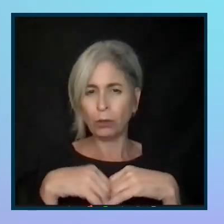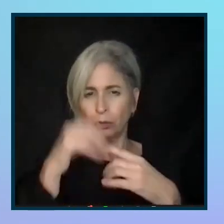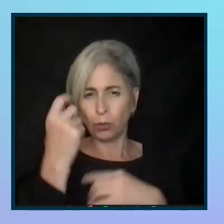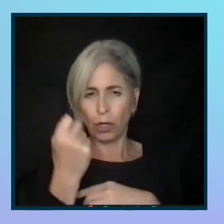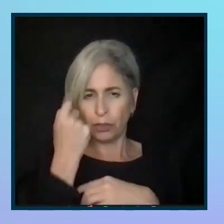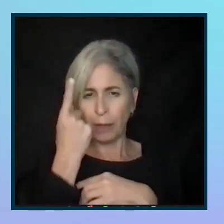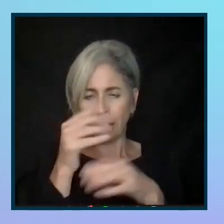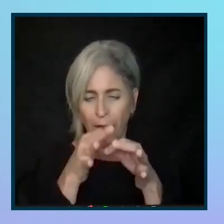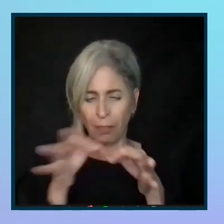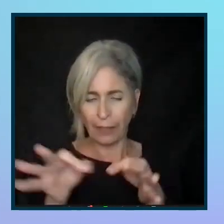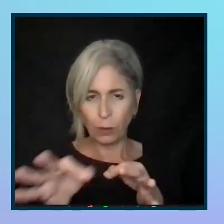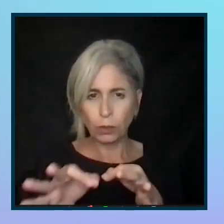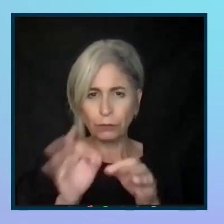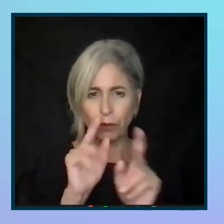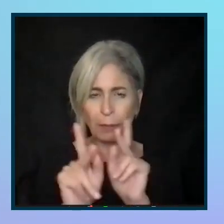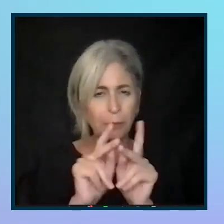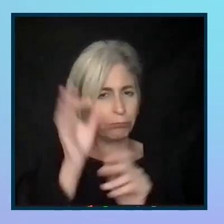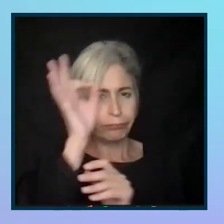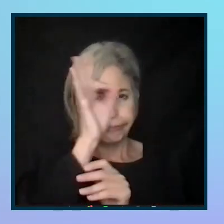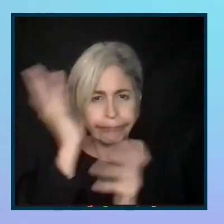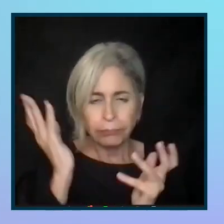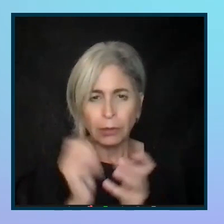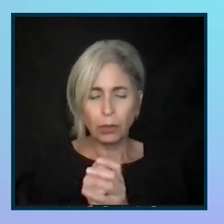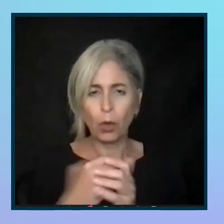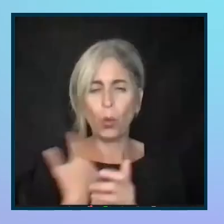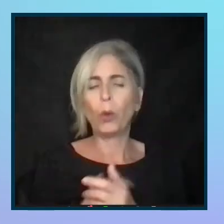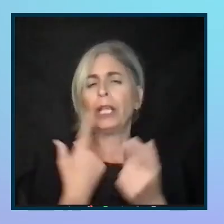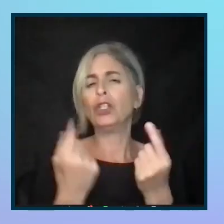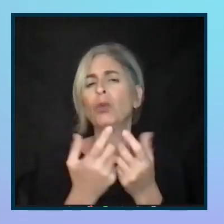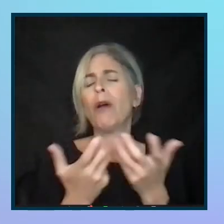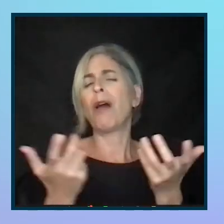So like we do a lot of...